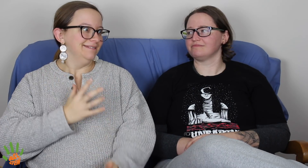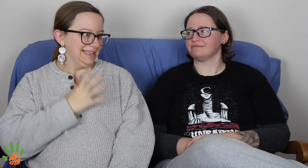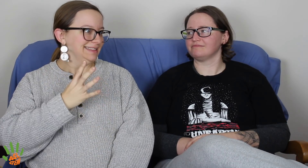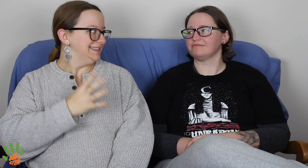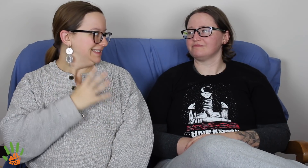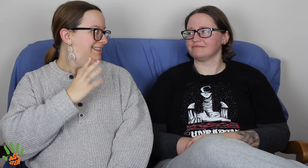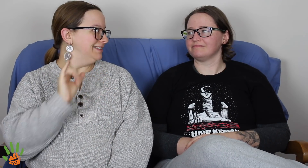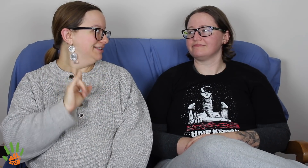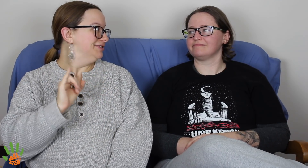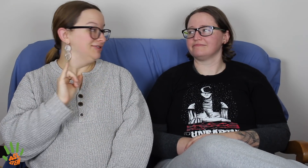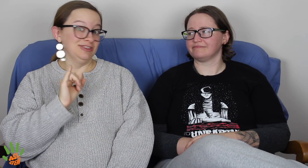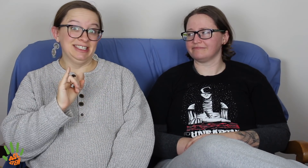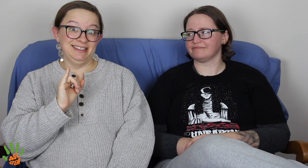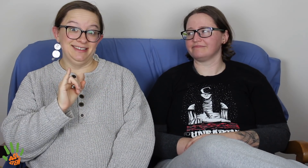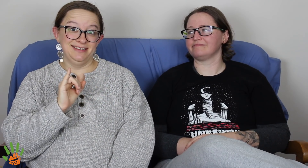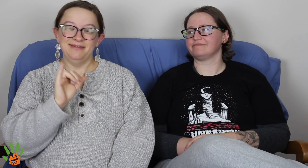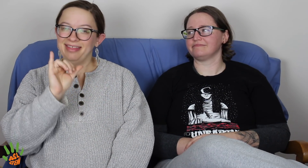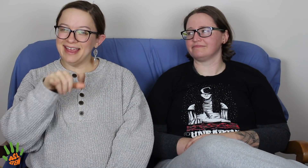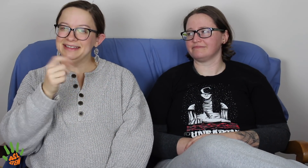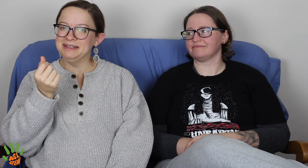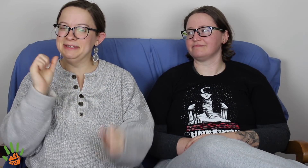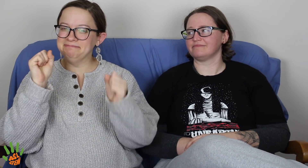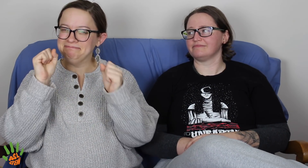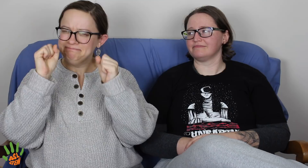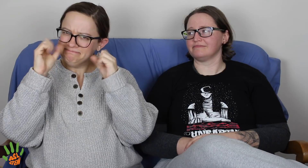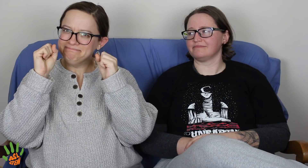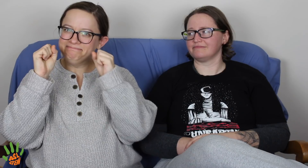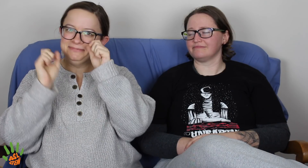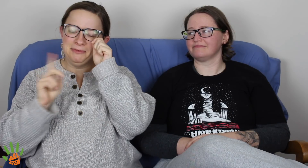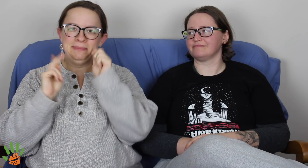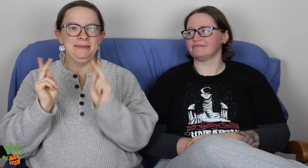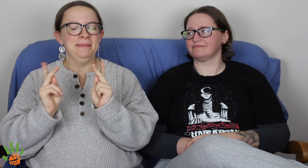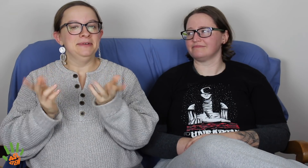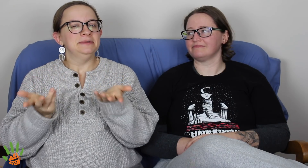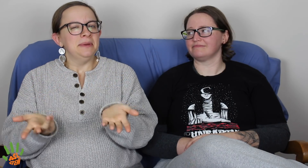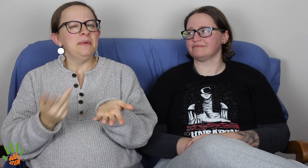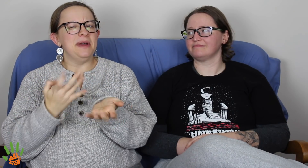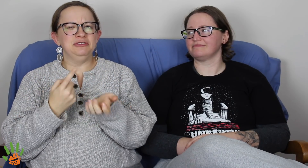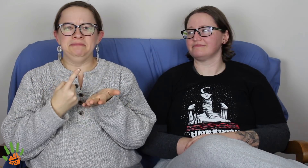unless you have really, really fancy insurance. It's a little bit shocking to people.